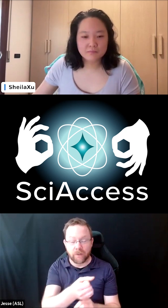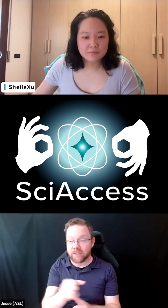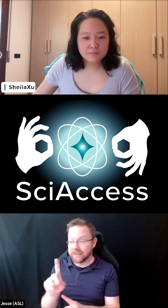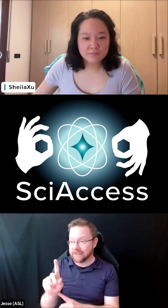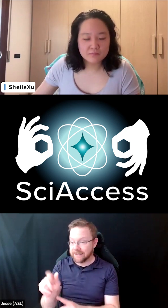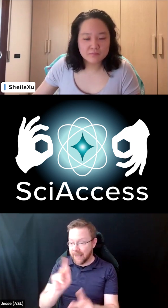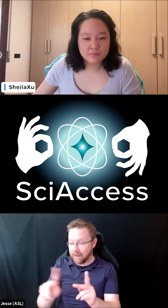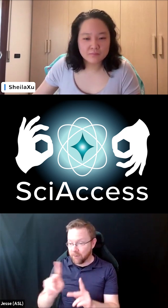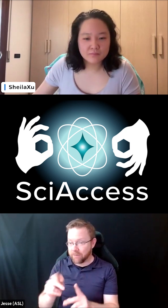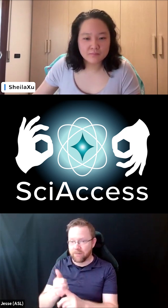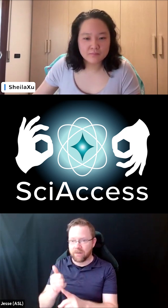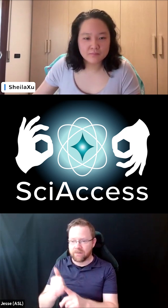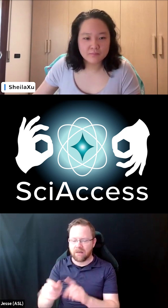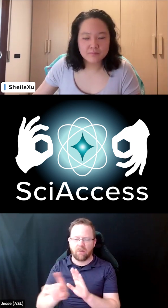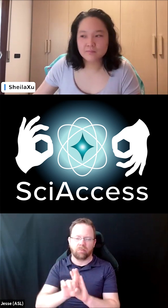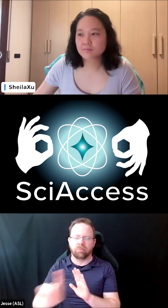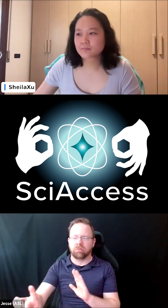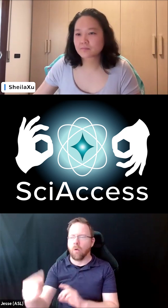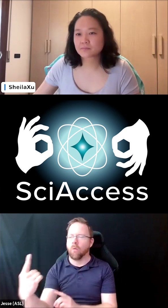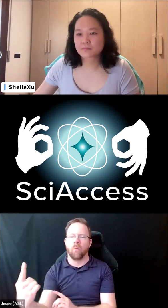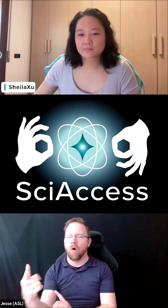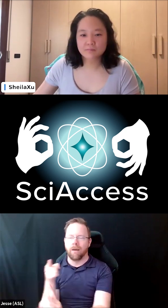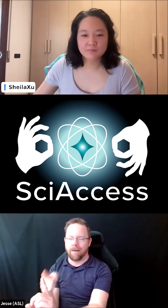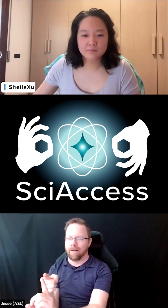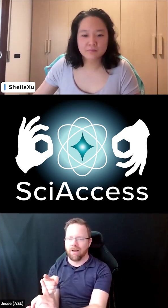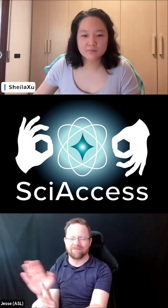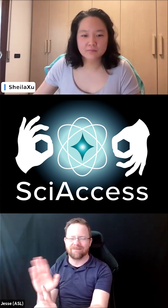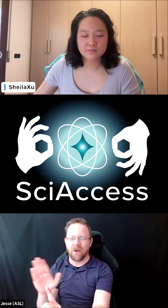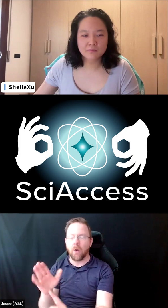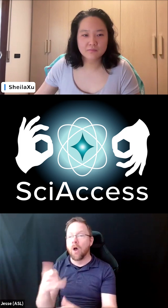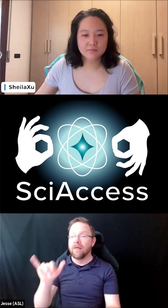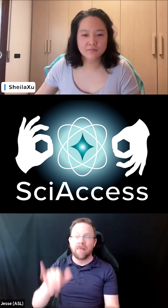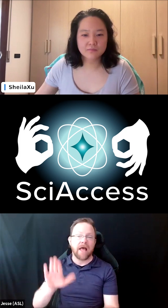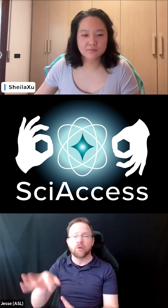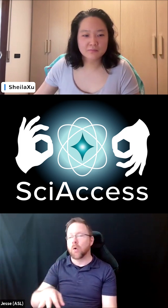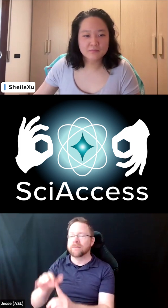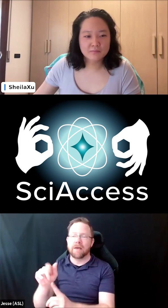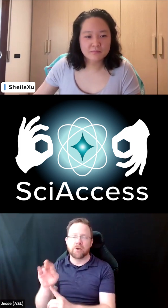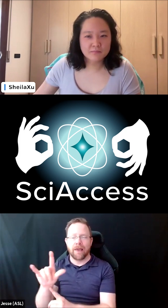I don't want to be told that's your special analog, go there. What we do know increasingly about maybe I should not say